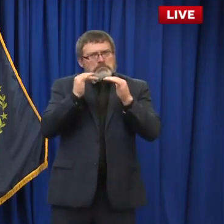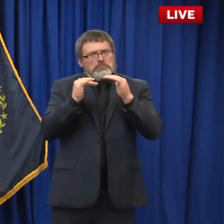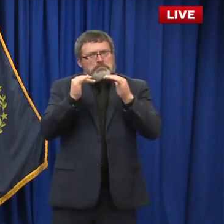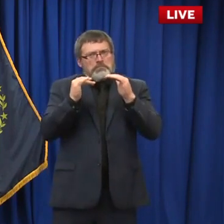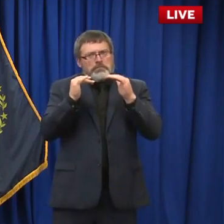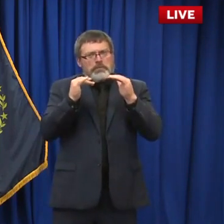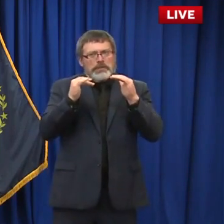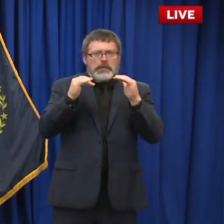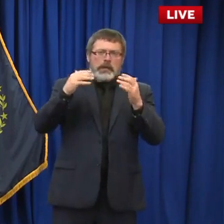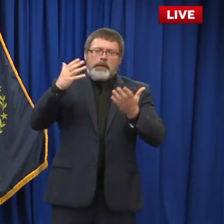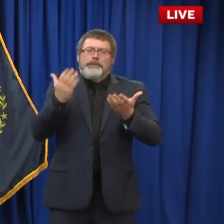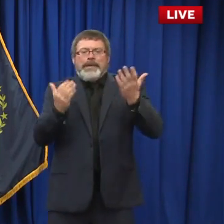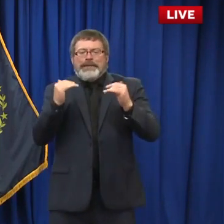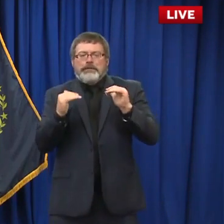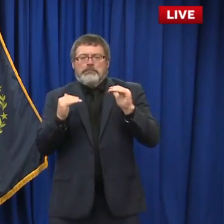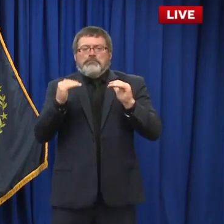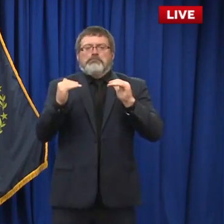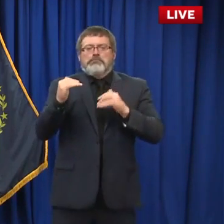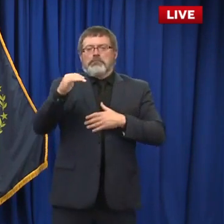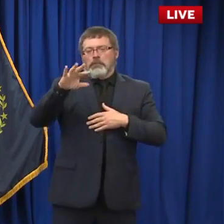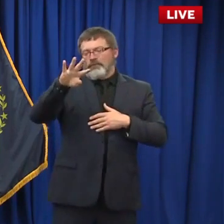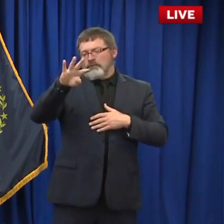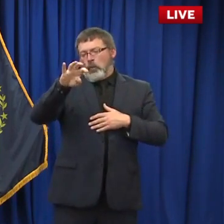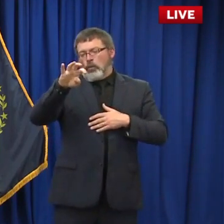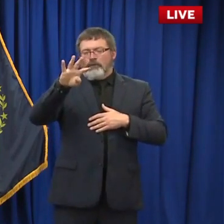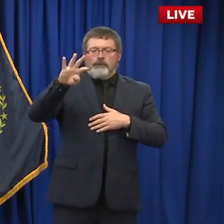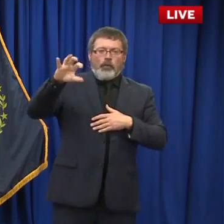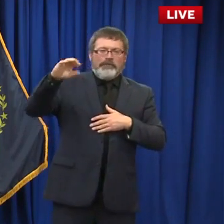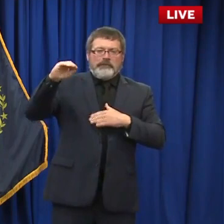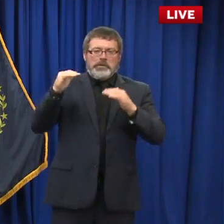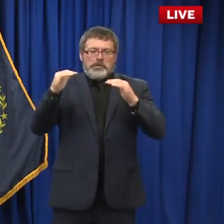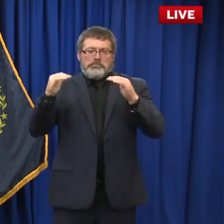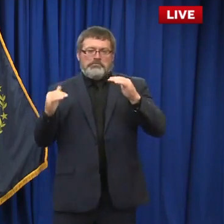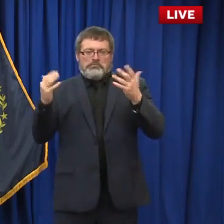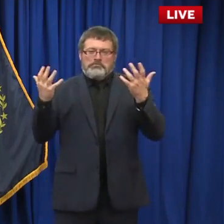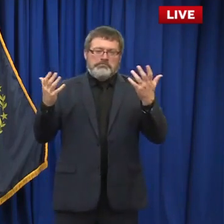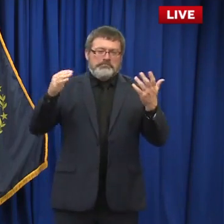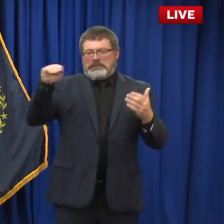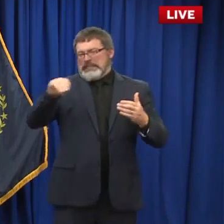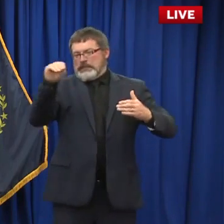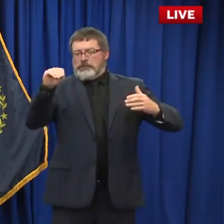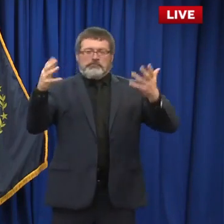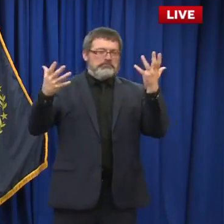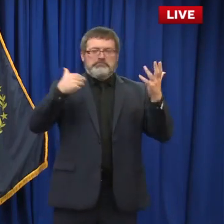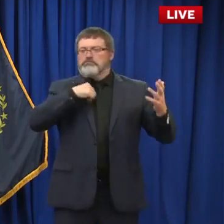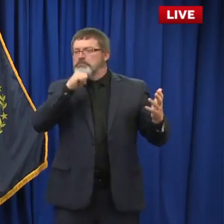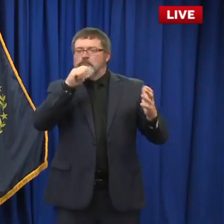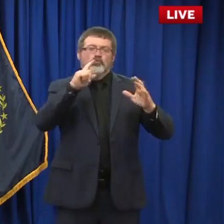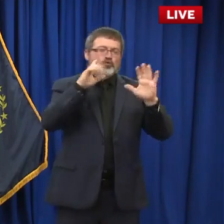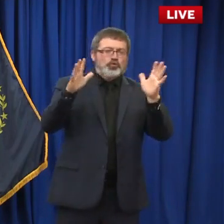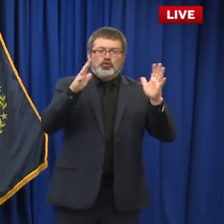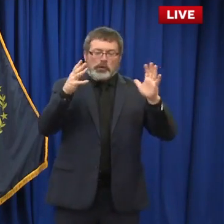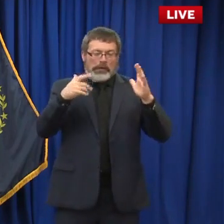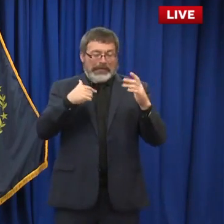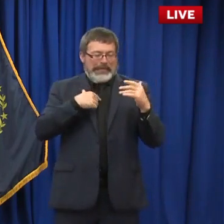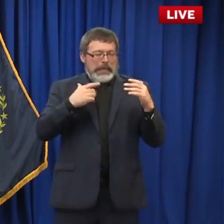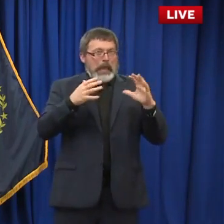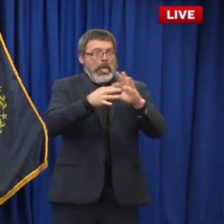AND I THINK WE'RE PROBABLY MORE CLOSER IN THE 4 TO $450 MILLION RANGE, MAYBE EVEN BETTER. WE DON'T WANT TO GET TOO AHEAD OF OURSELVES.